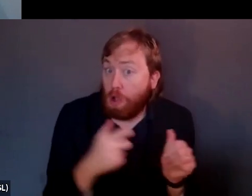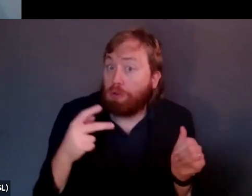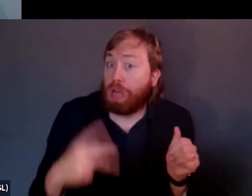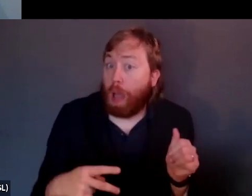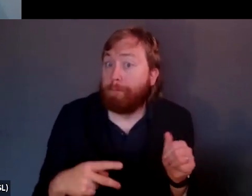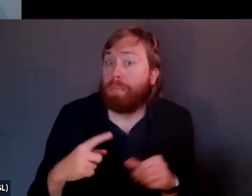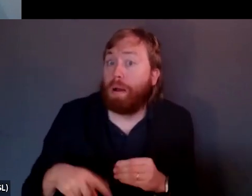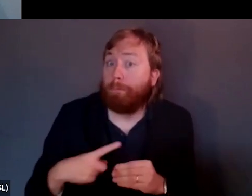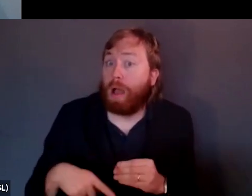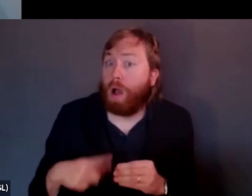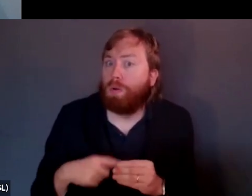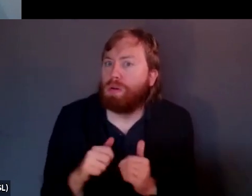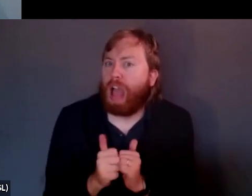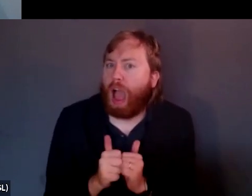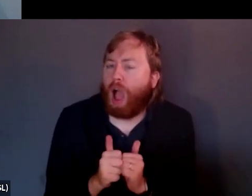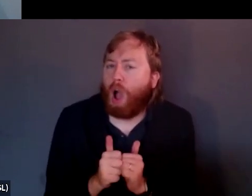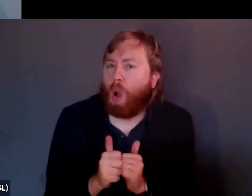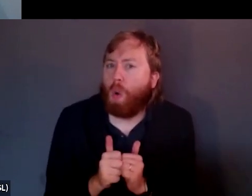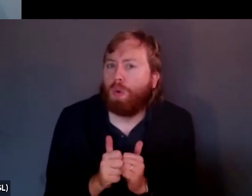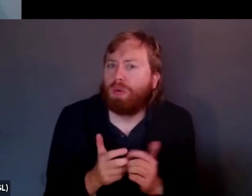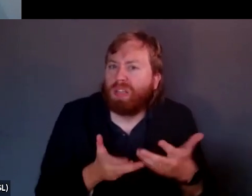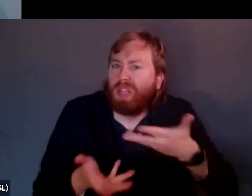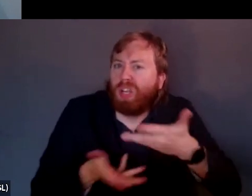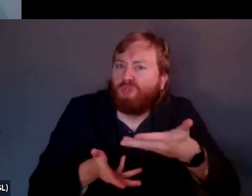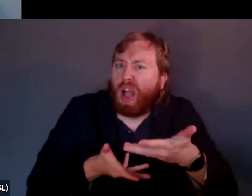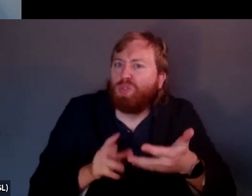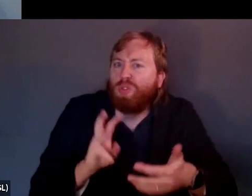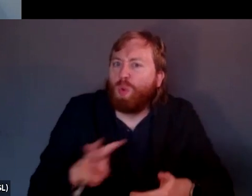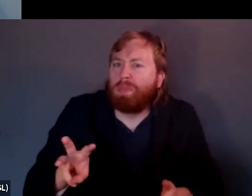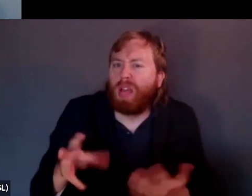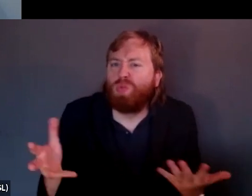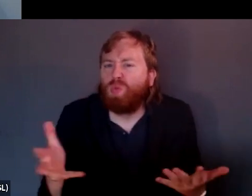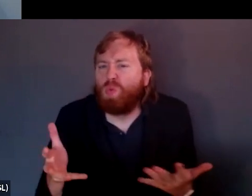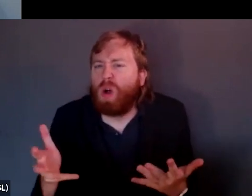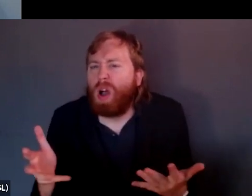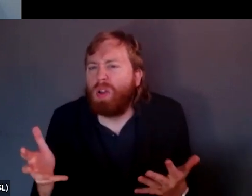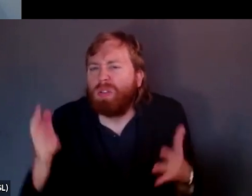how Thomas would interact with the site and what would the expectation be